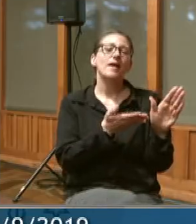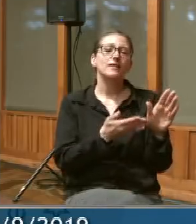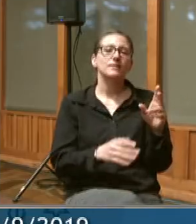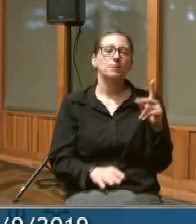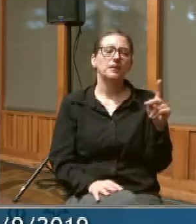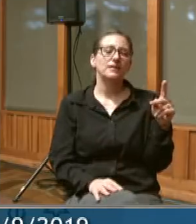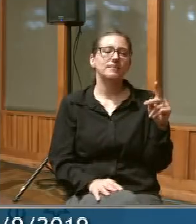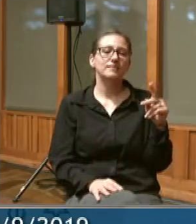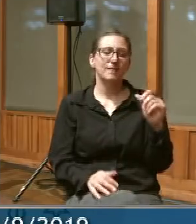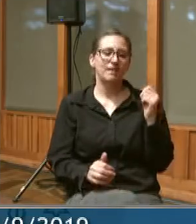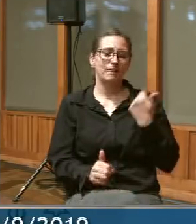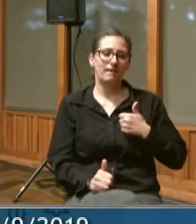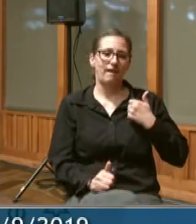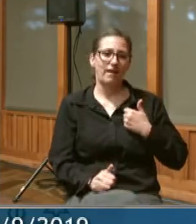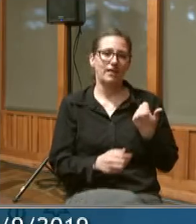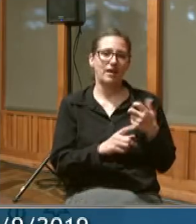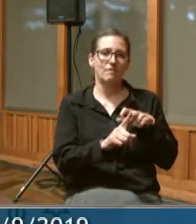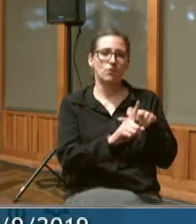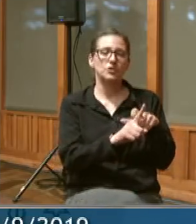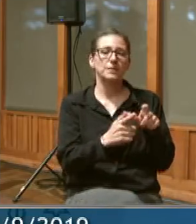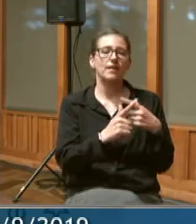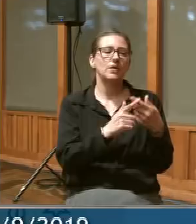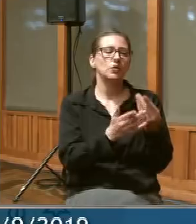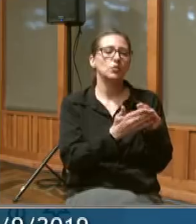MILLION INCREASE TO THE PORTLAND POLICE BUREAU BUDGET, DISBAND